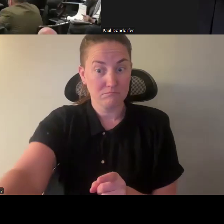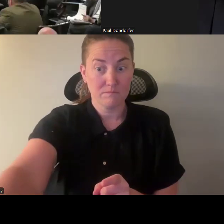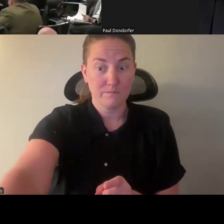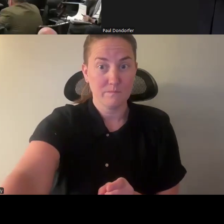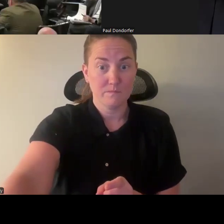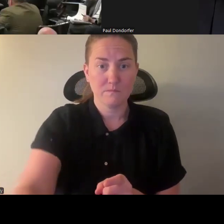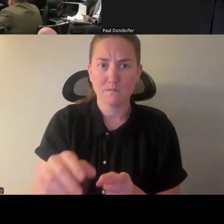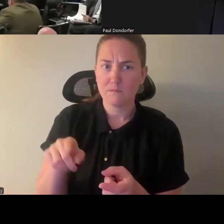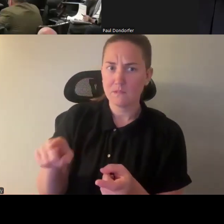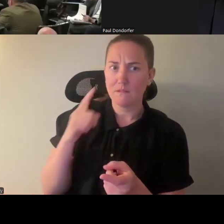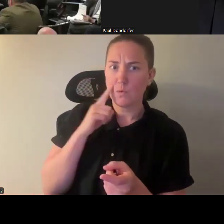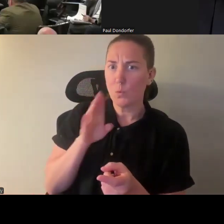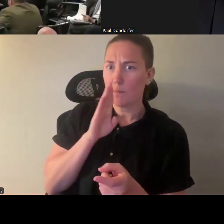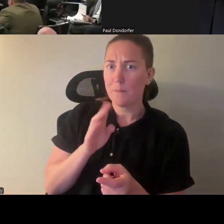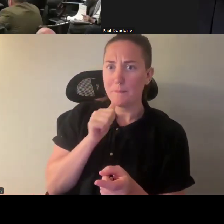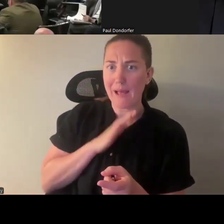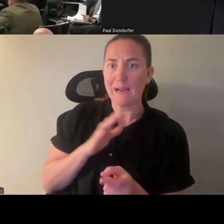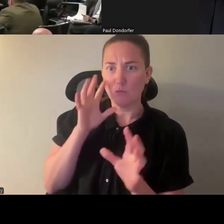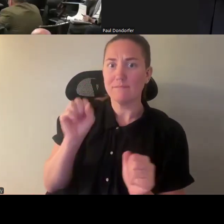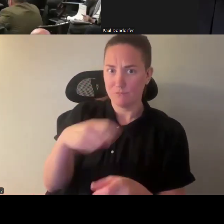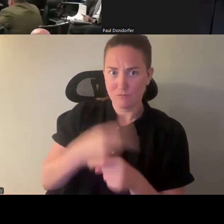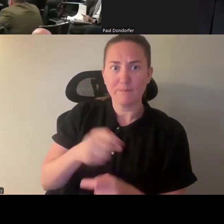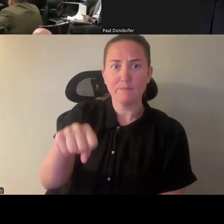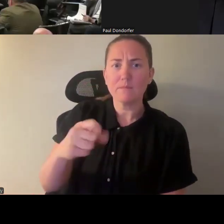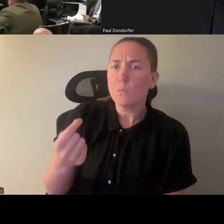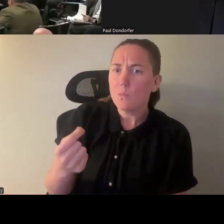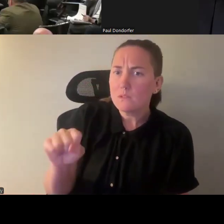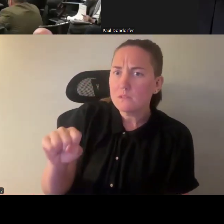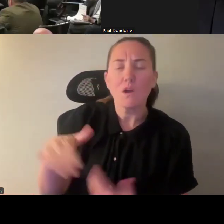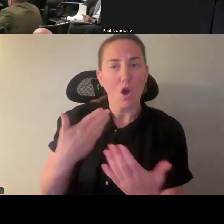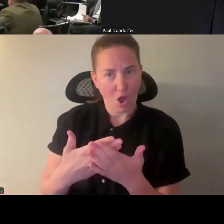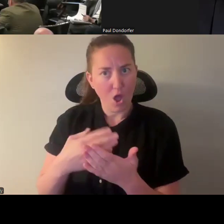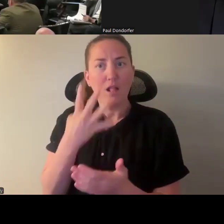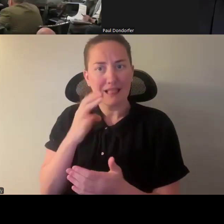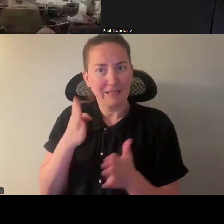Through you Madam President That is correct I'm sorry Yes All all the mess have tab So